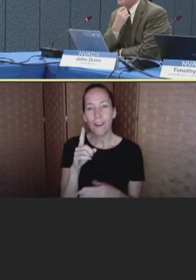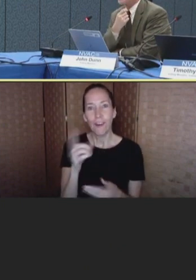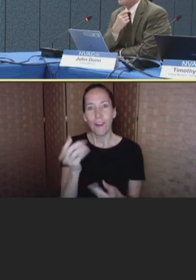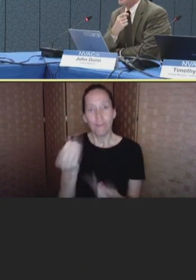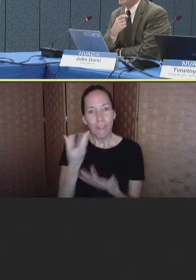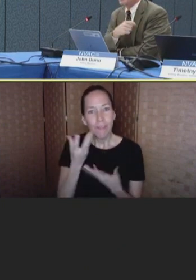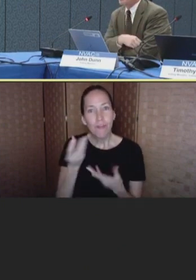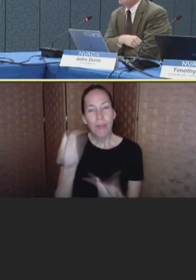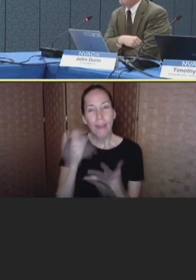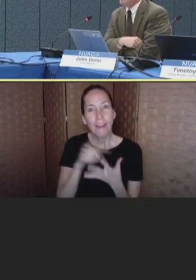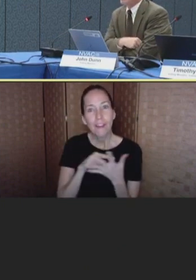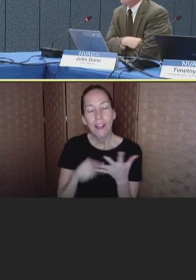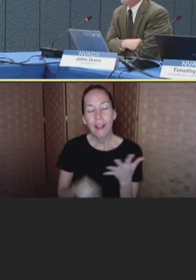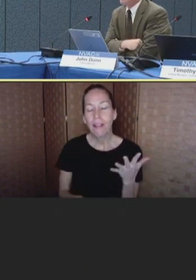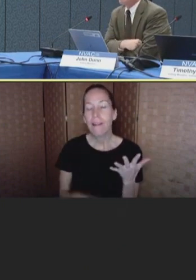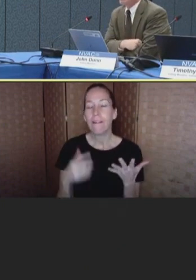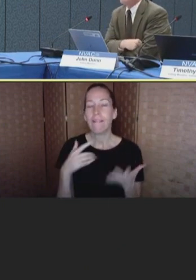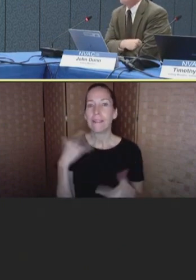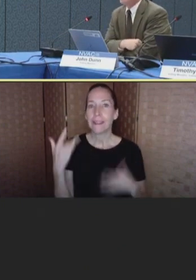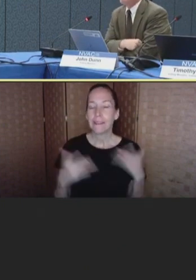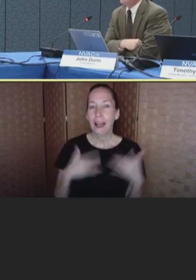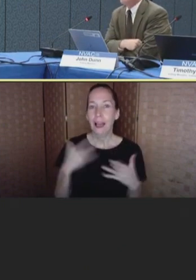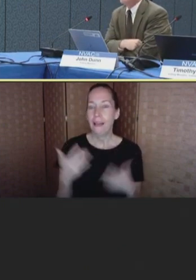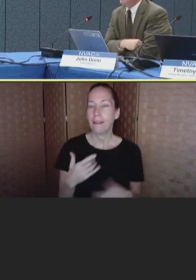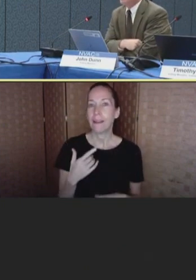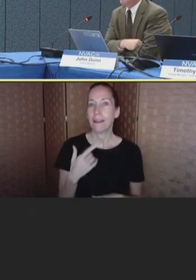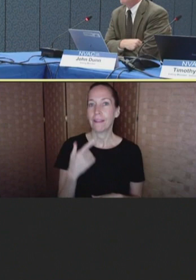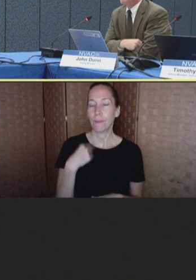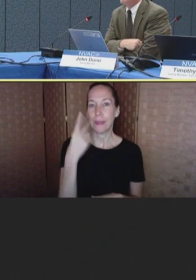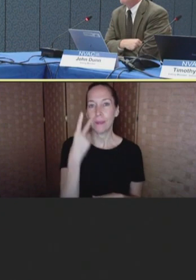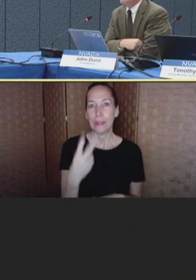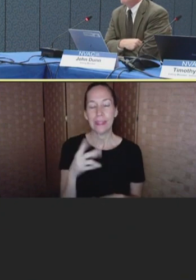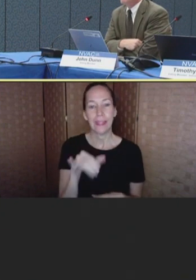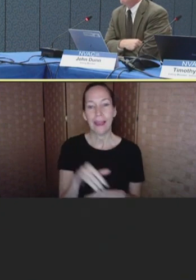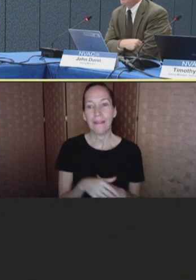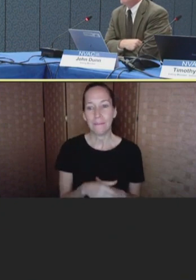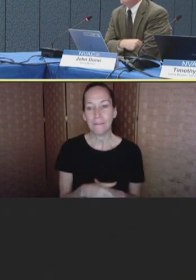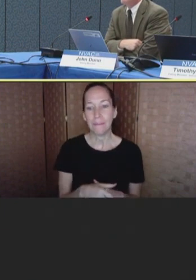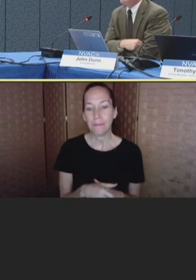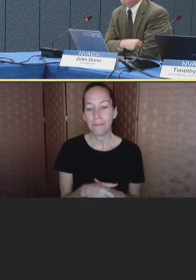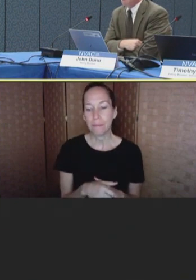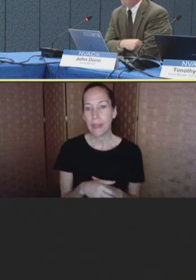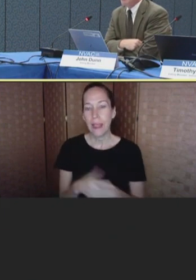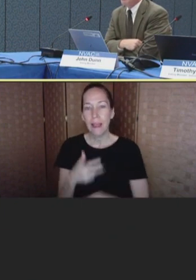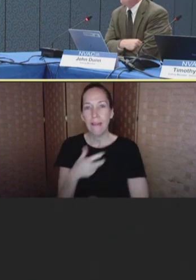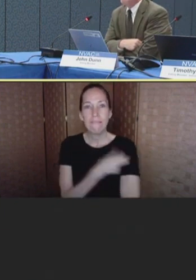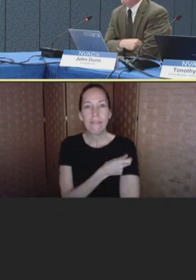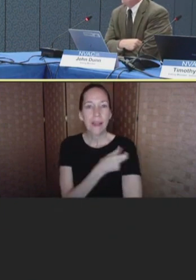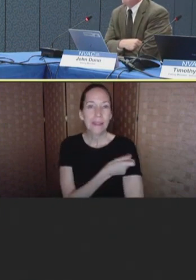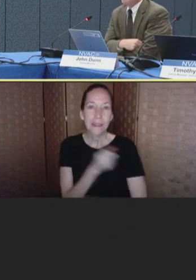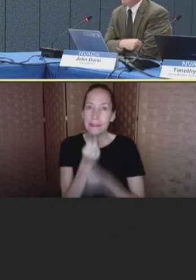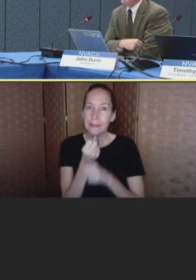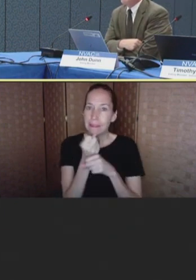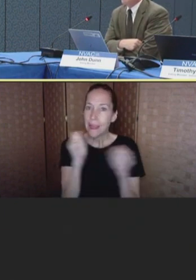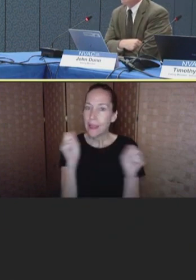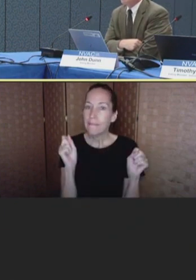It's actually very exciting to me to see because vaccine safety and the extent to which we